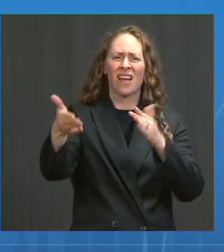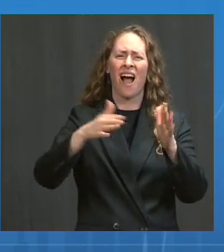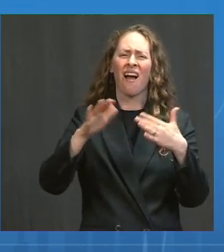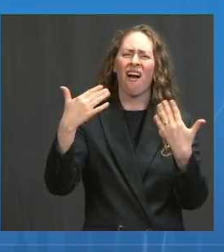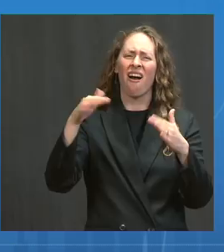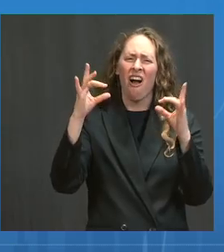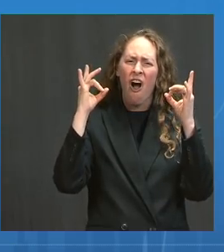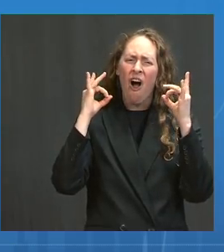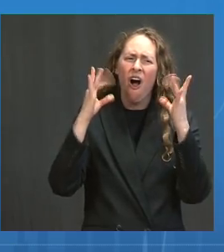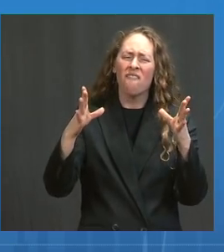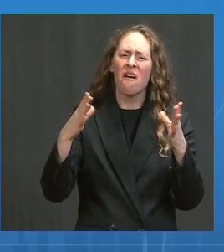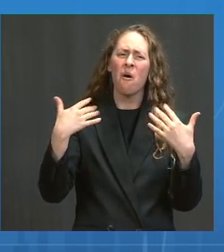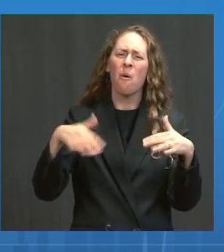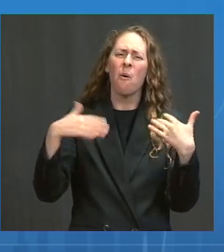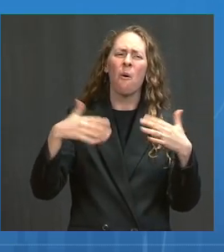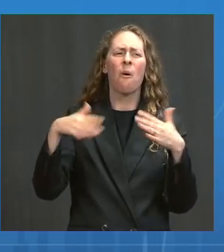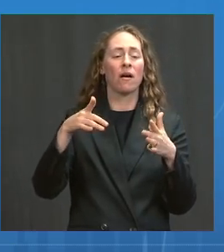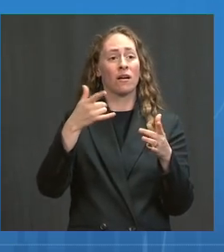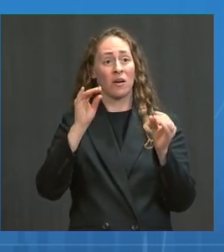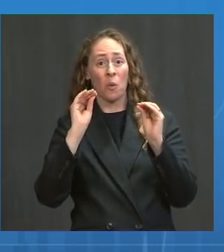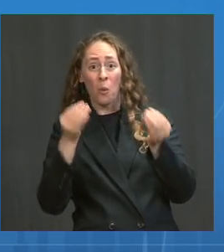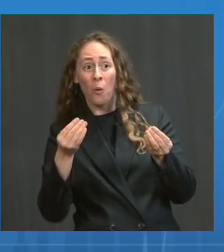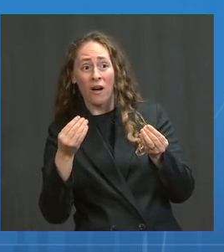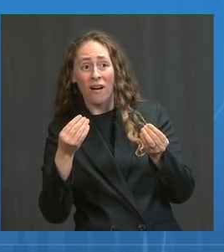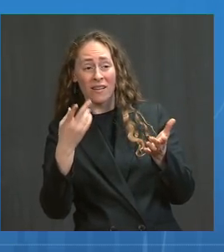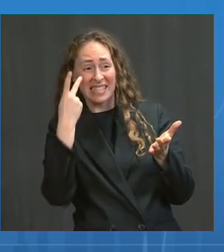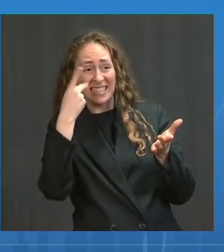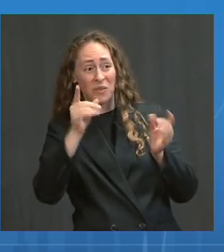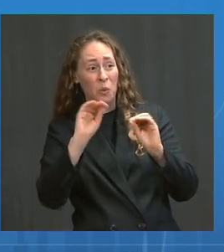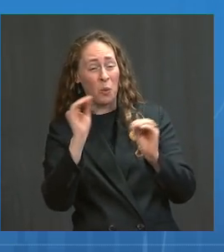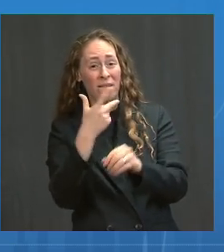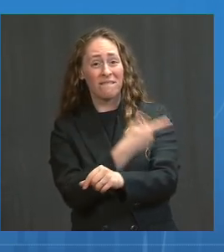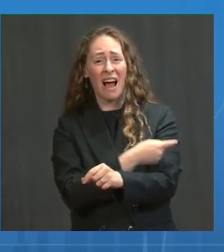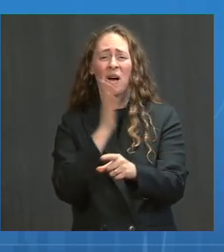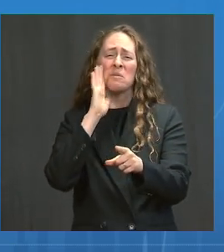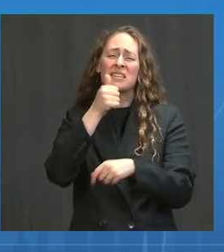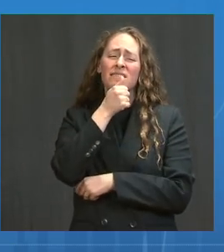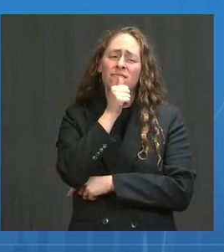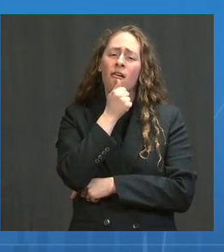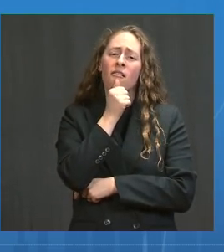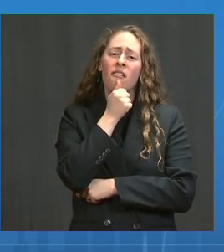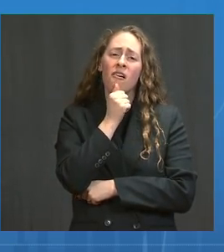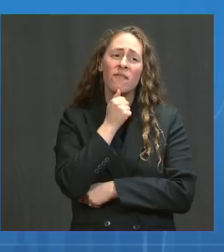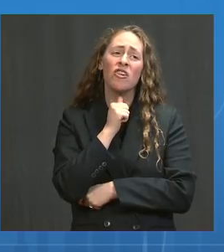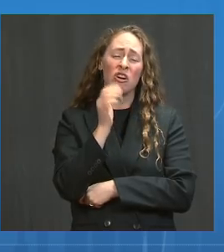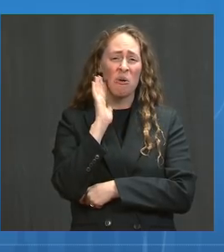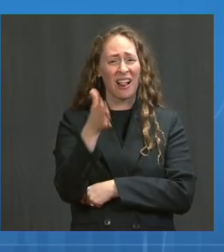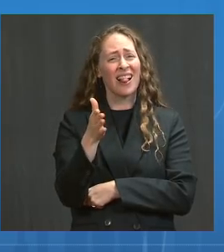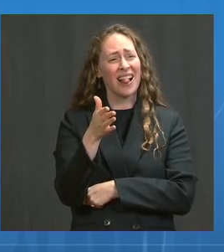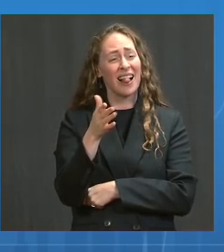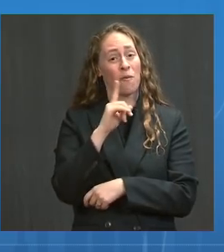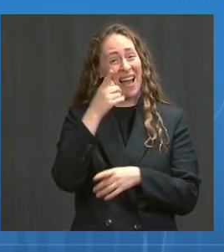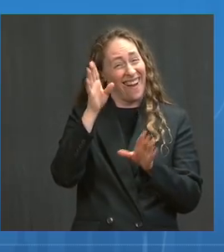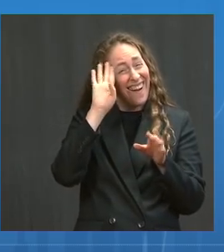the suffering and loss we are now seeing is nearly entirely avoidable. COVID-19 [vaccines]